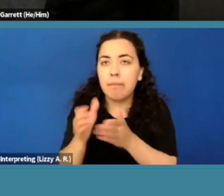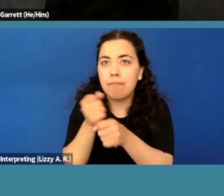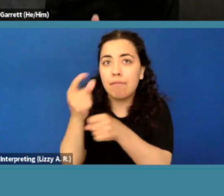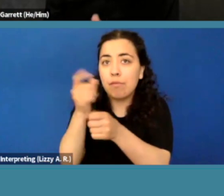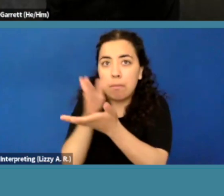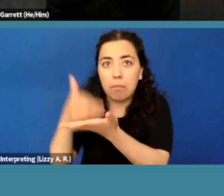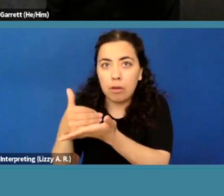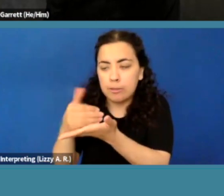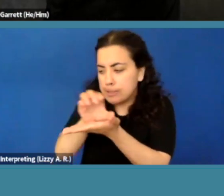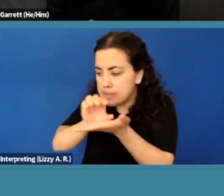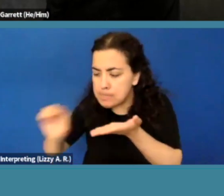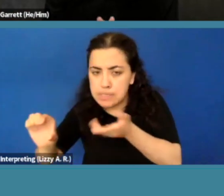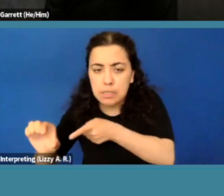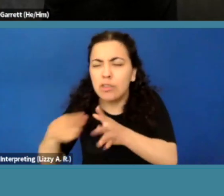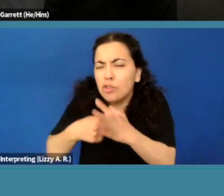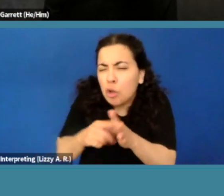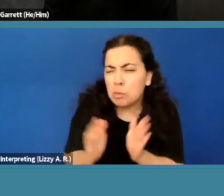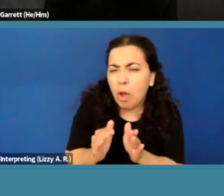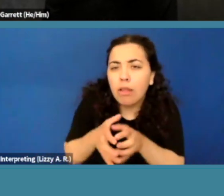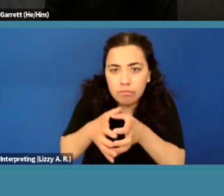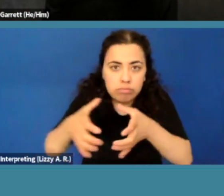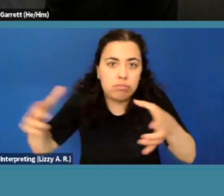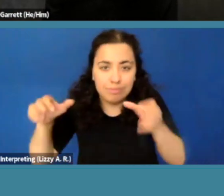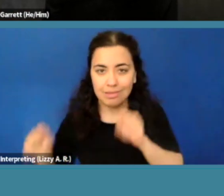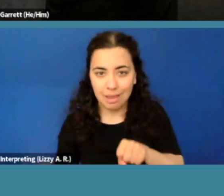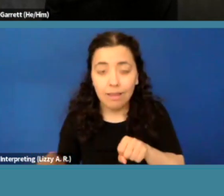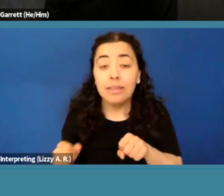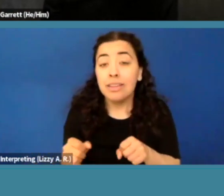And then we say start small and then grow it. So something is better than nothing.